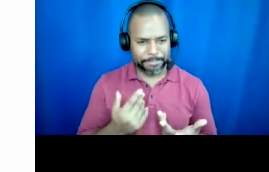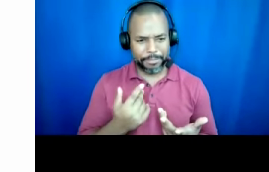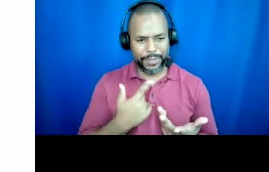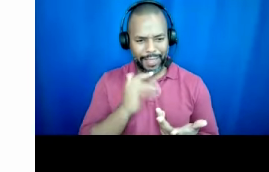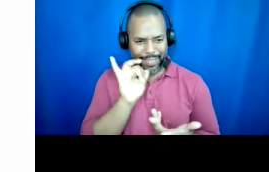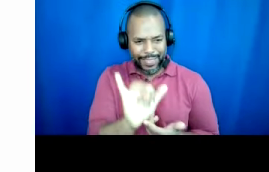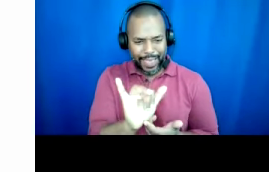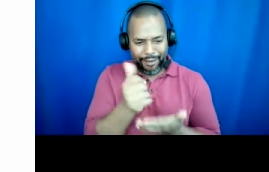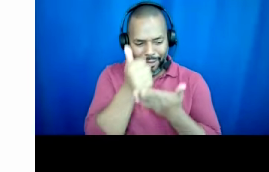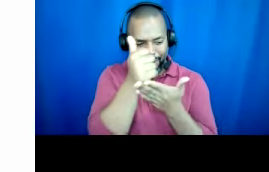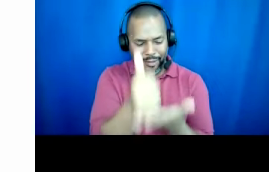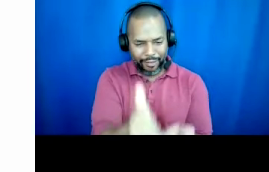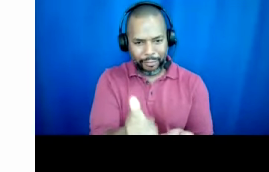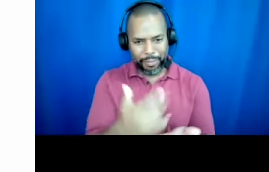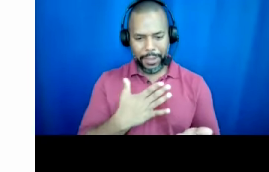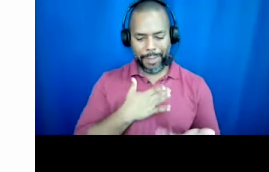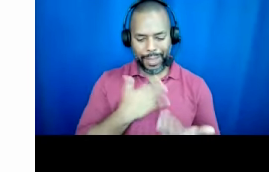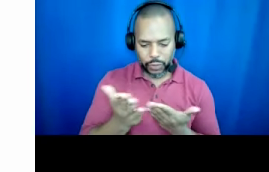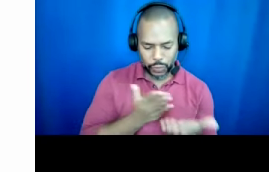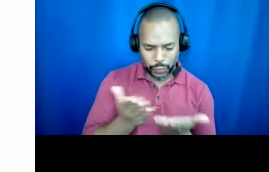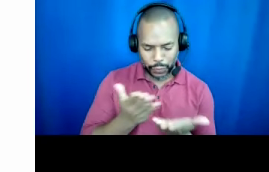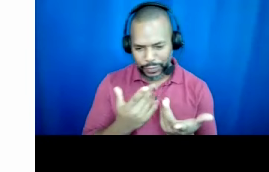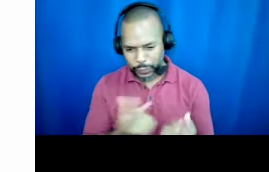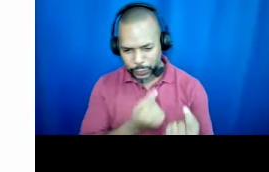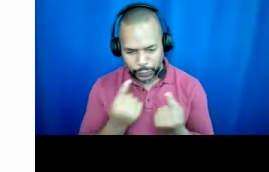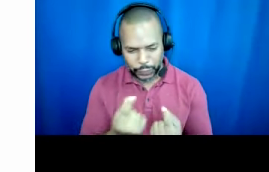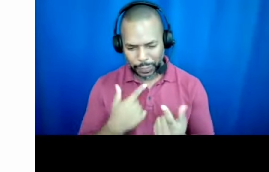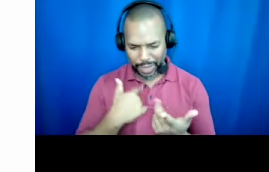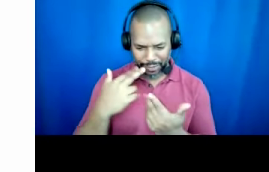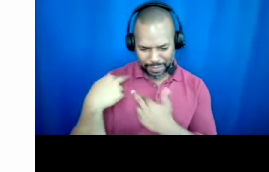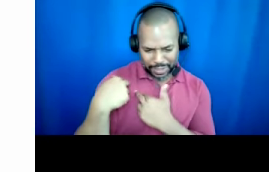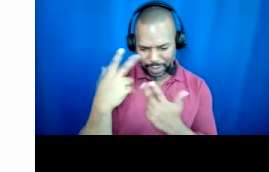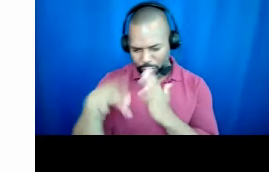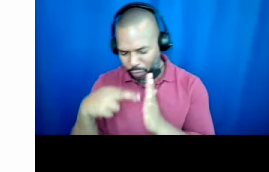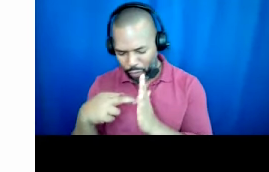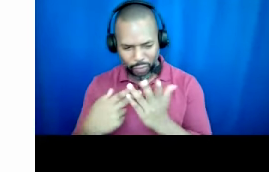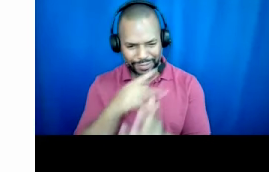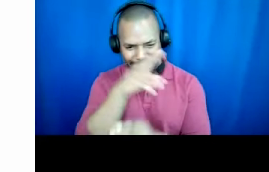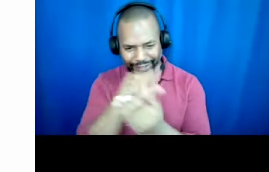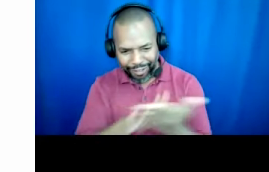to determine your service or your role in the college's overall achievement of the mission.